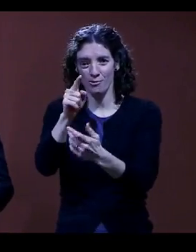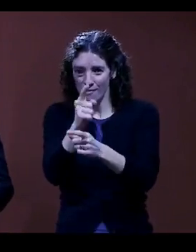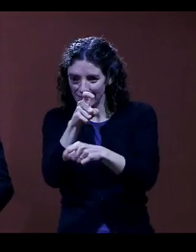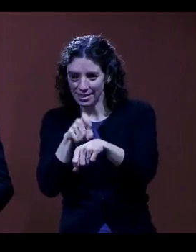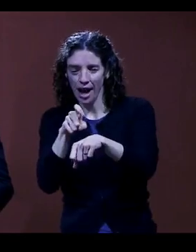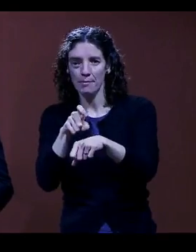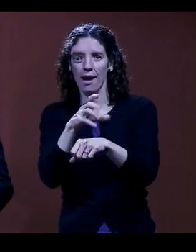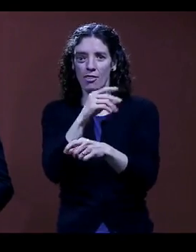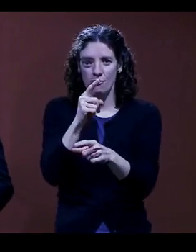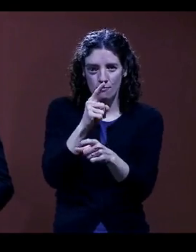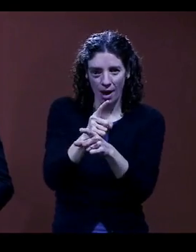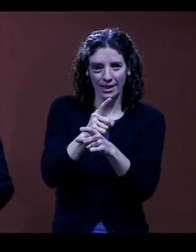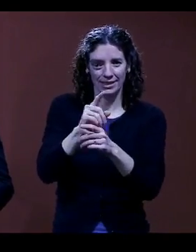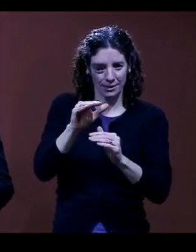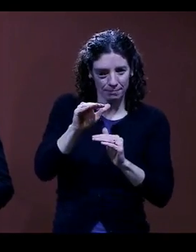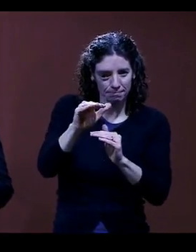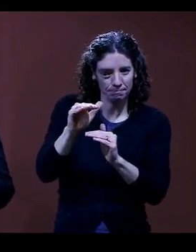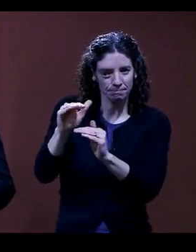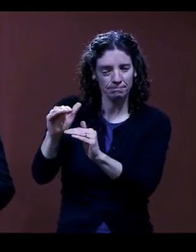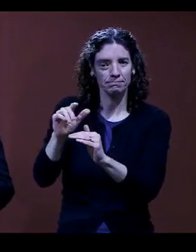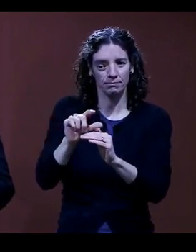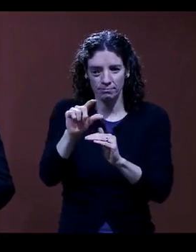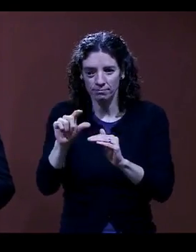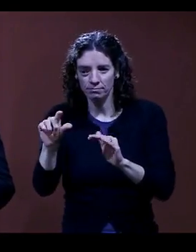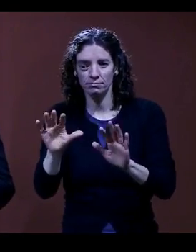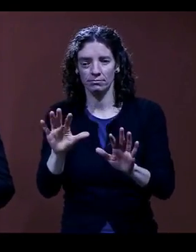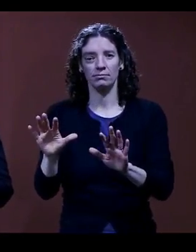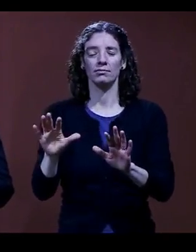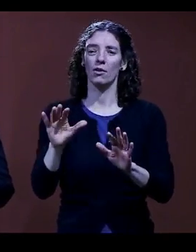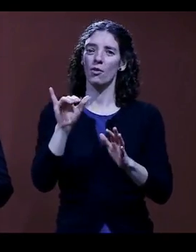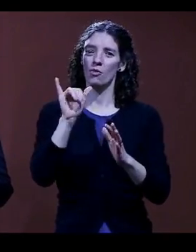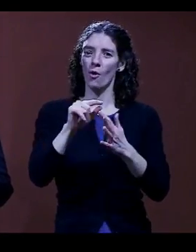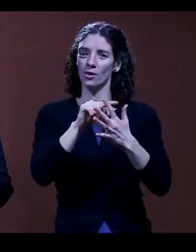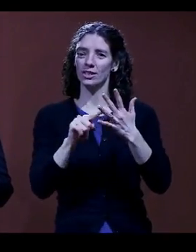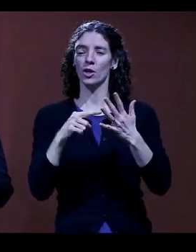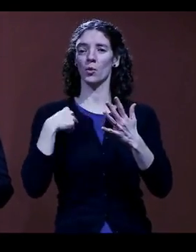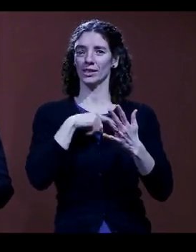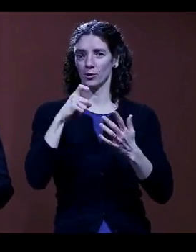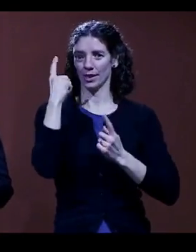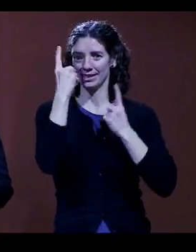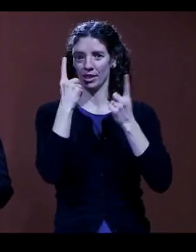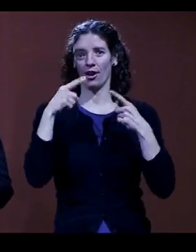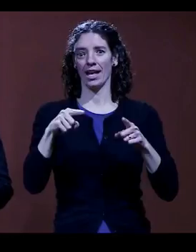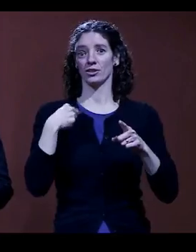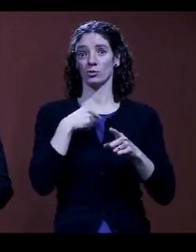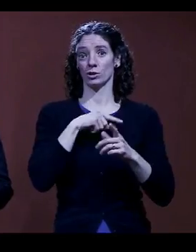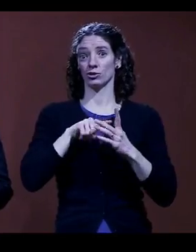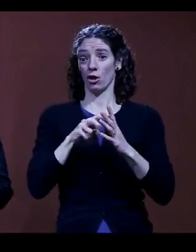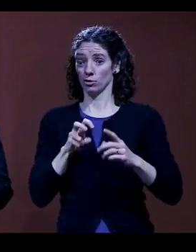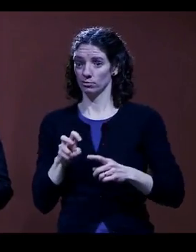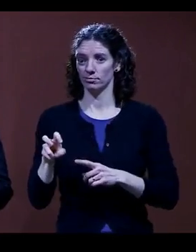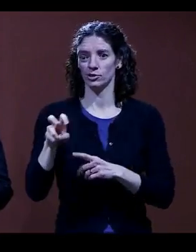to consider as you begin to embark on this journey for analyzing your post-school outcomes data.